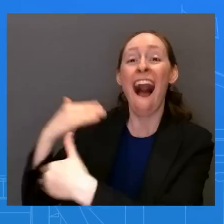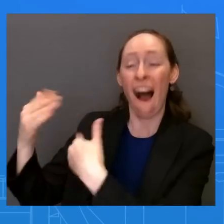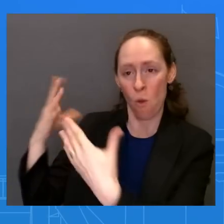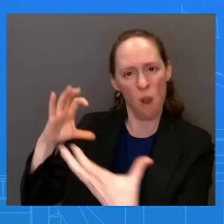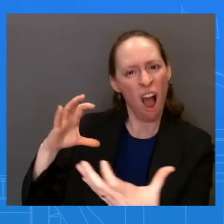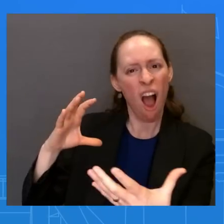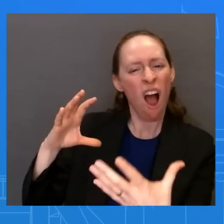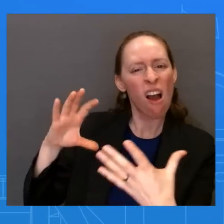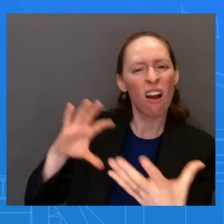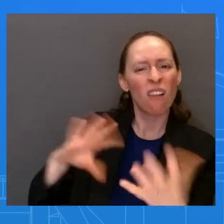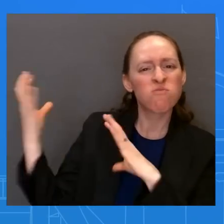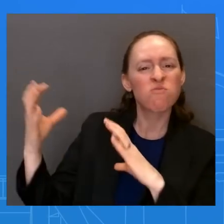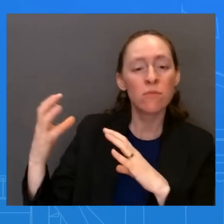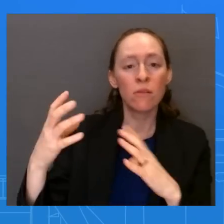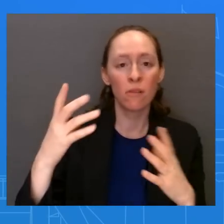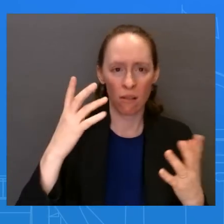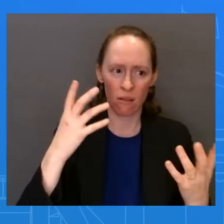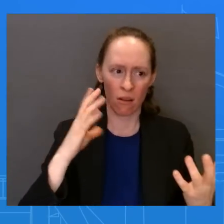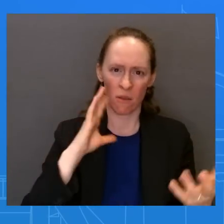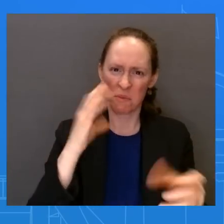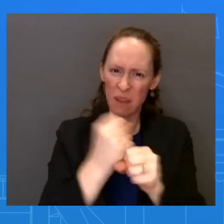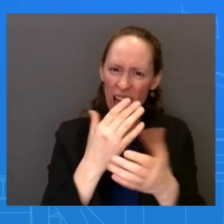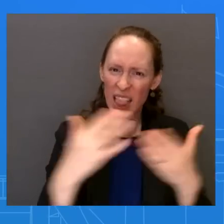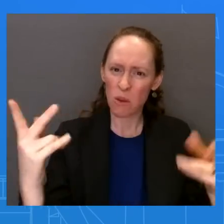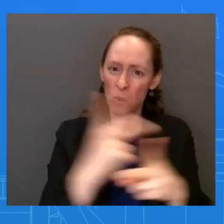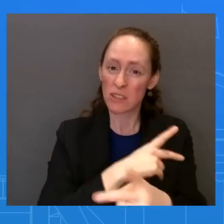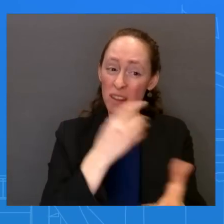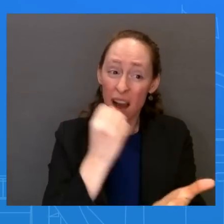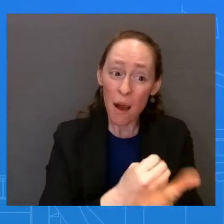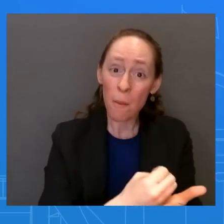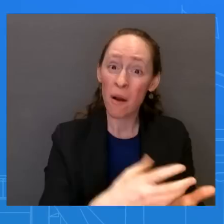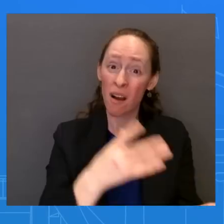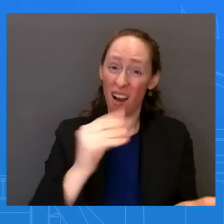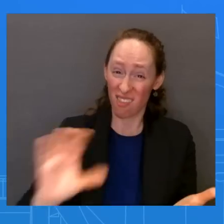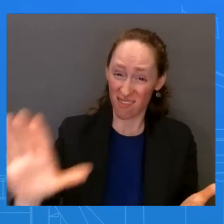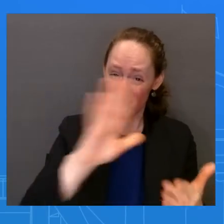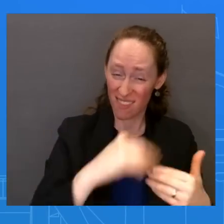of even more progress tackling inflation, bringing costs down for Americans.